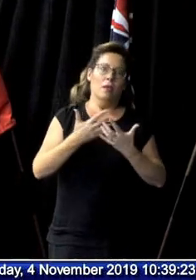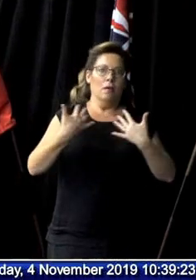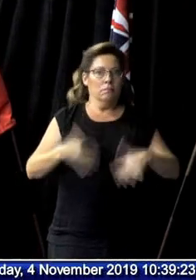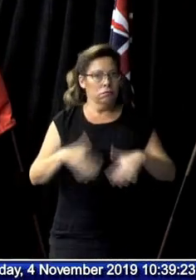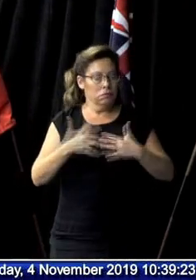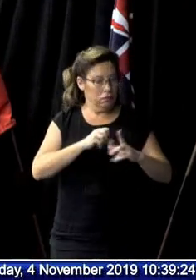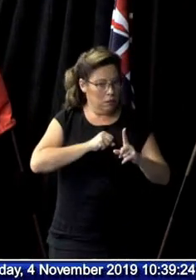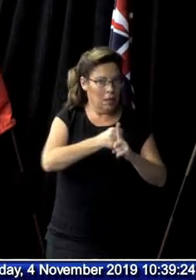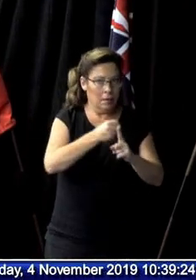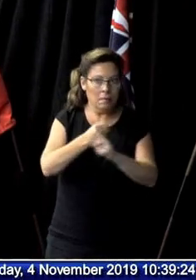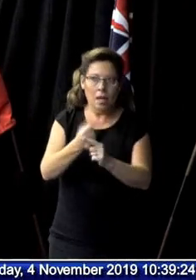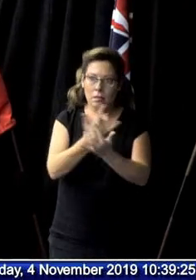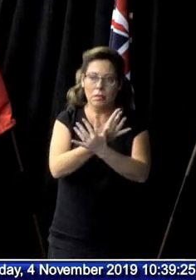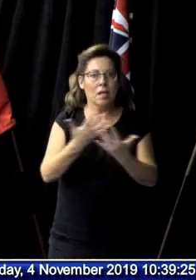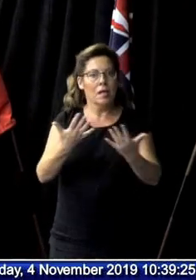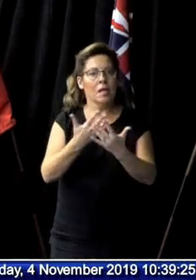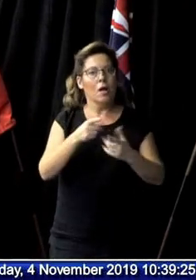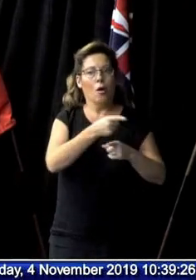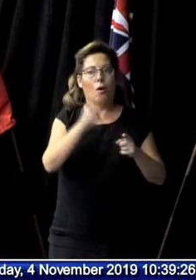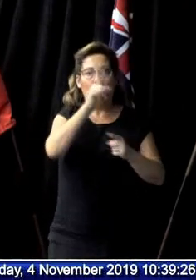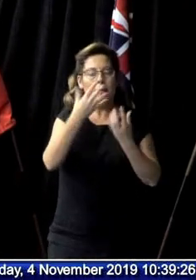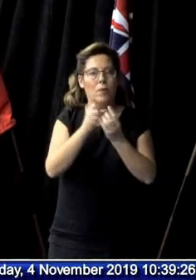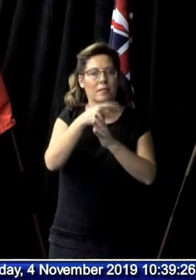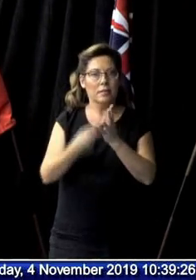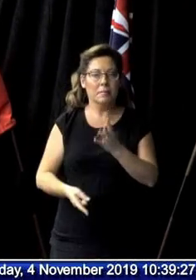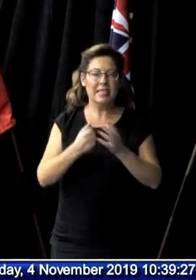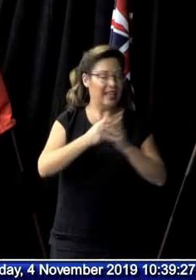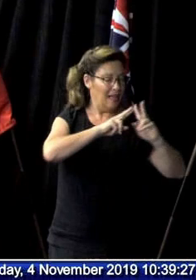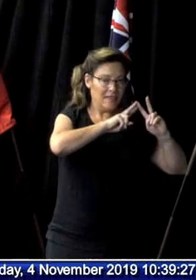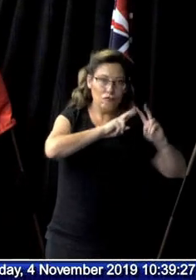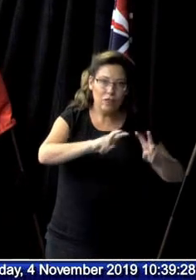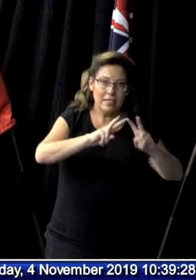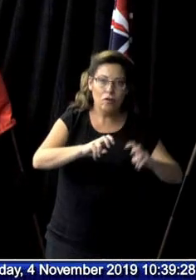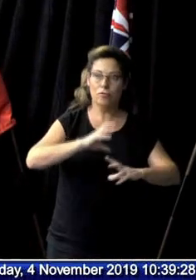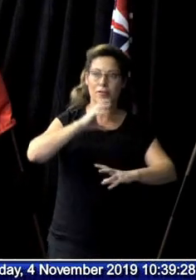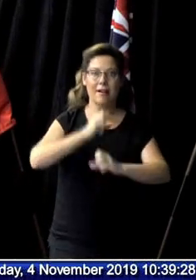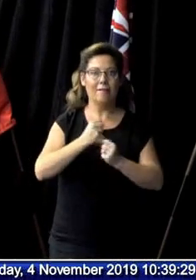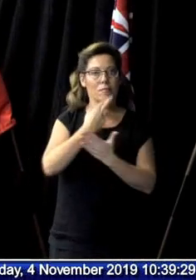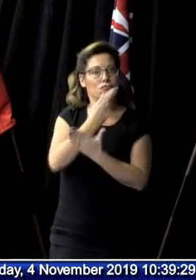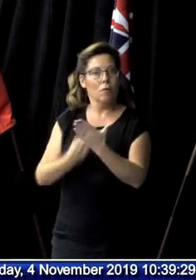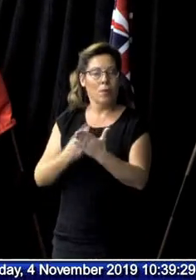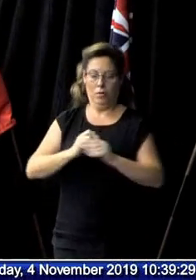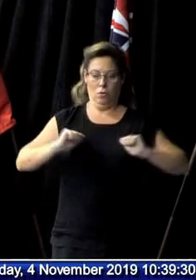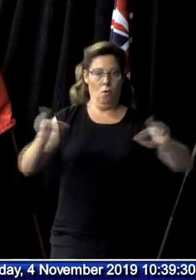The multitude of inquiries and reports has identified a range of issues and problems requiring attention.